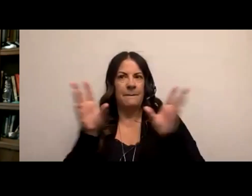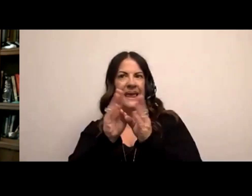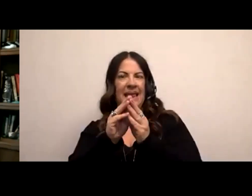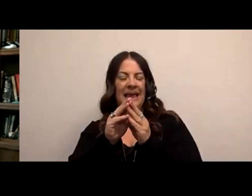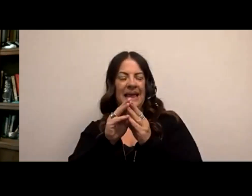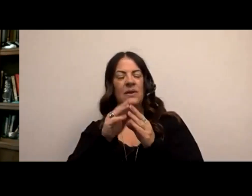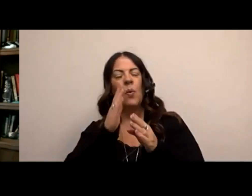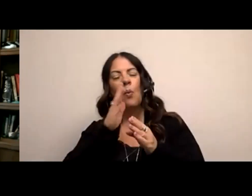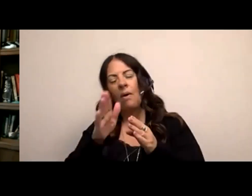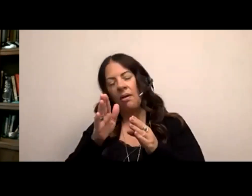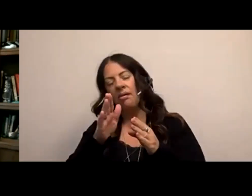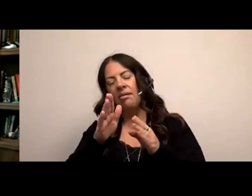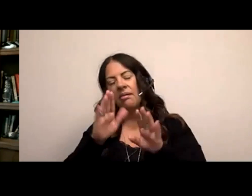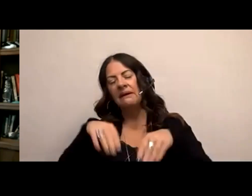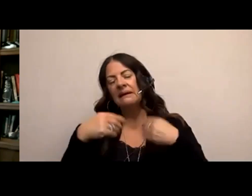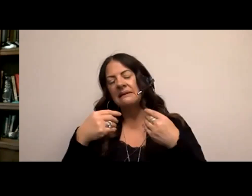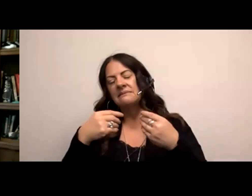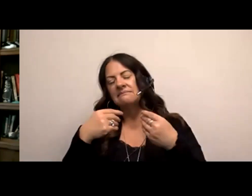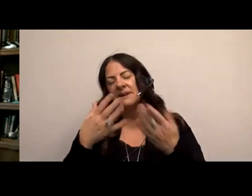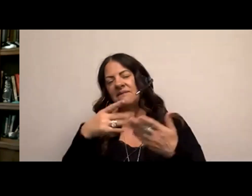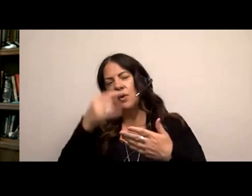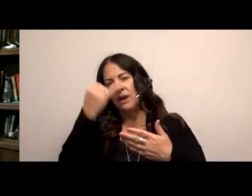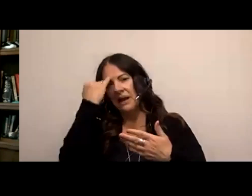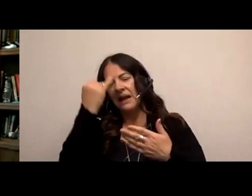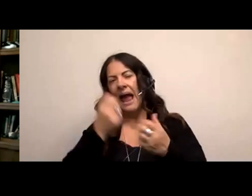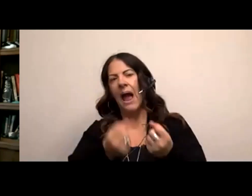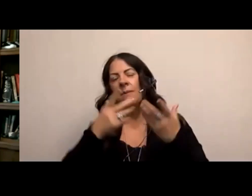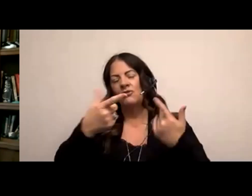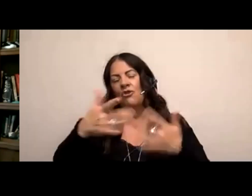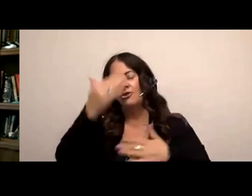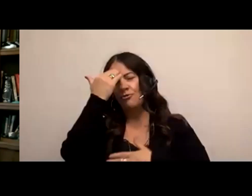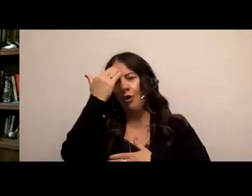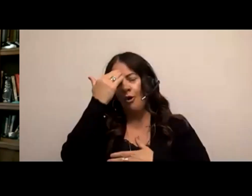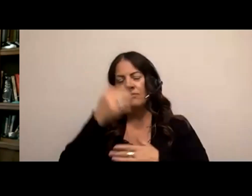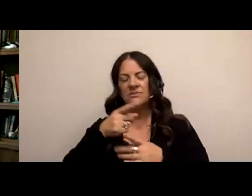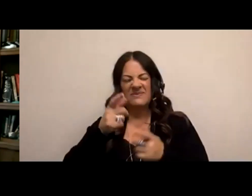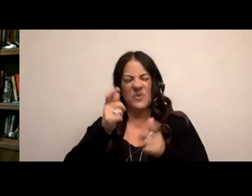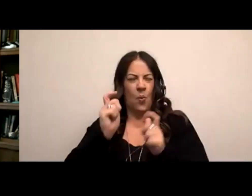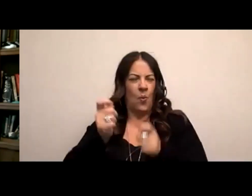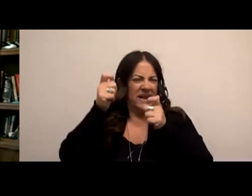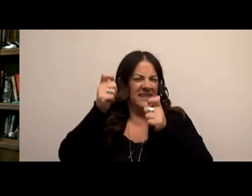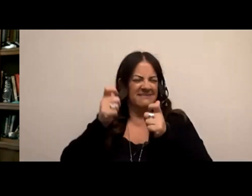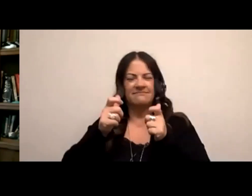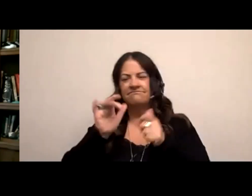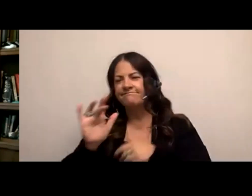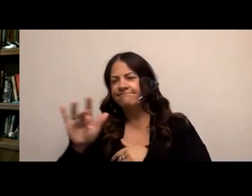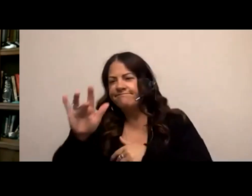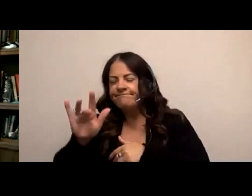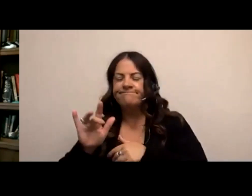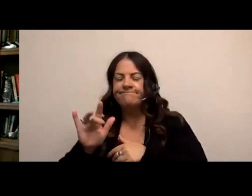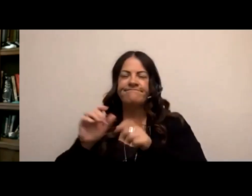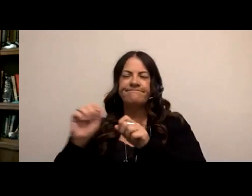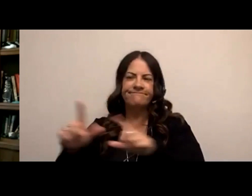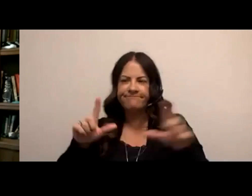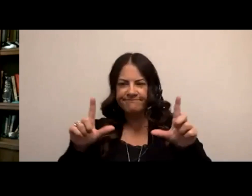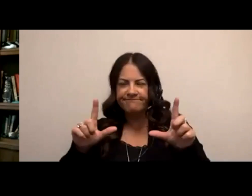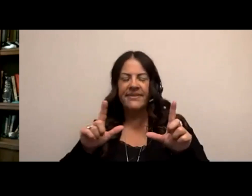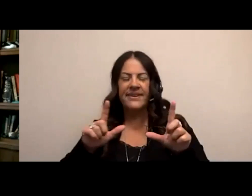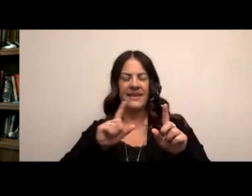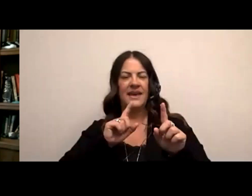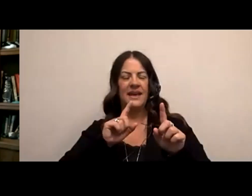GLE LINK AND QUICKLY CLICK THROUGH THOSE DIFFERENT QUESTIONS I THINK THERE'S FIVE AND I'M GOING